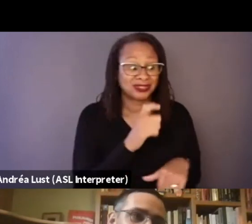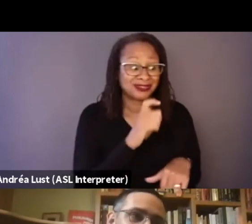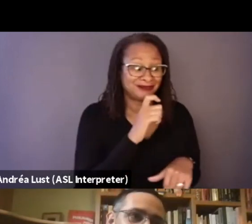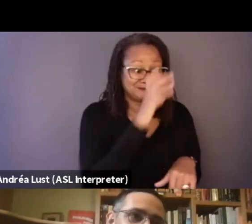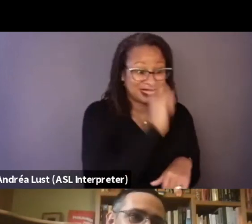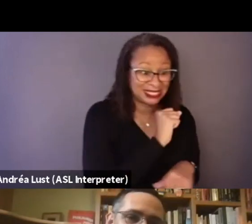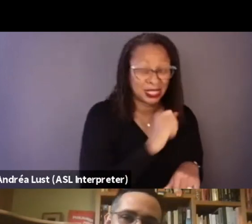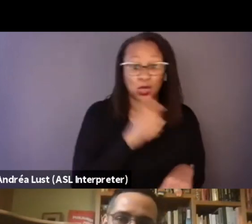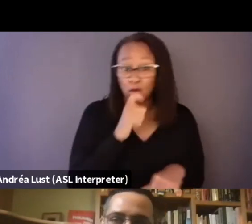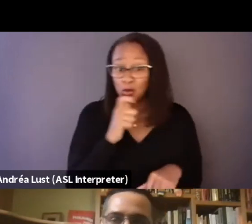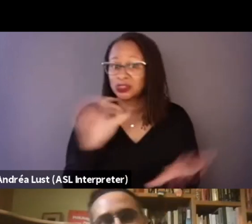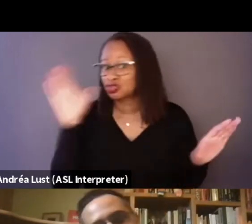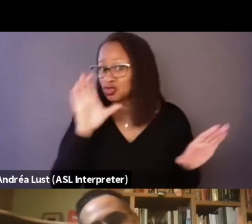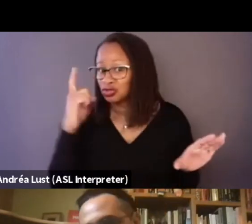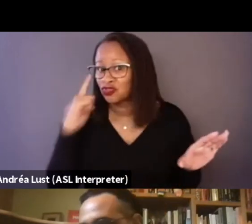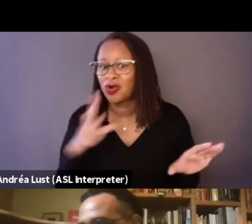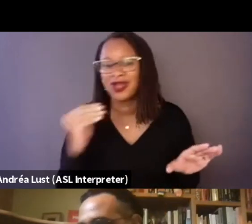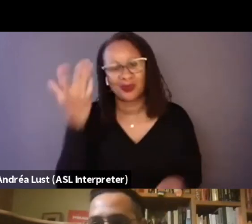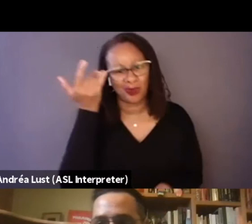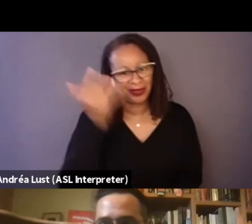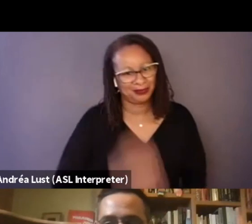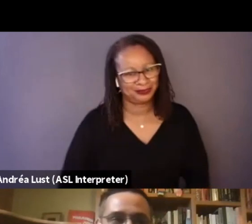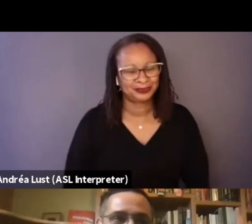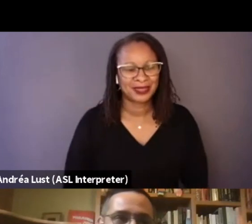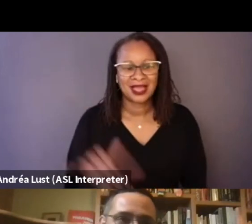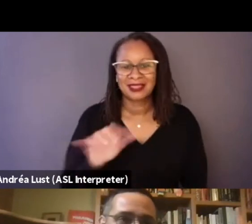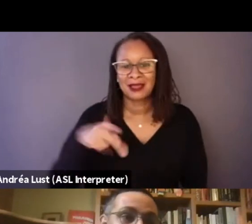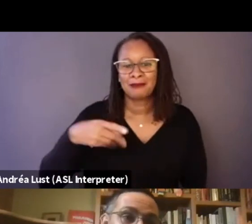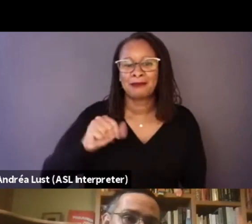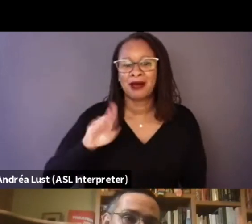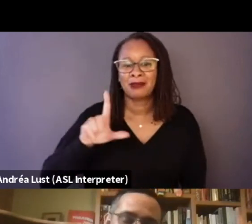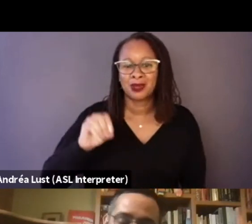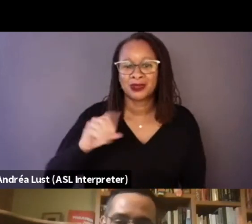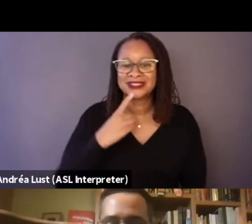So, yeah, just like Pablo said, trying to stay in social stories